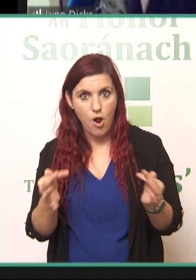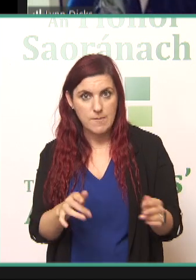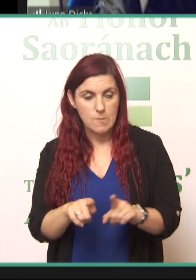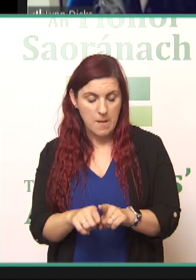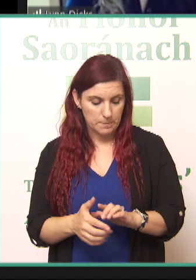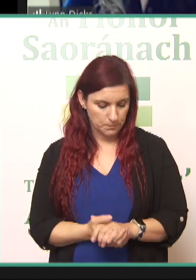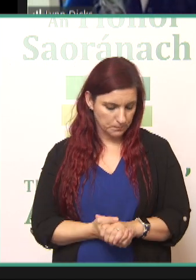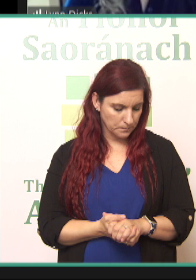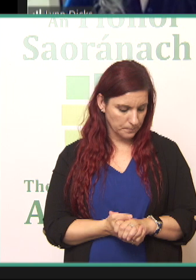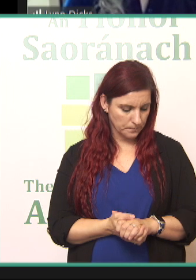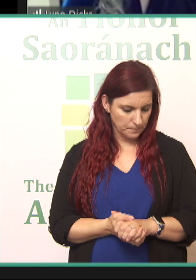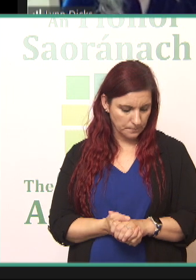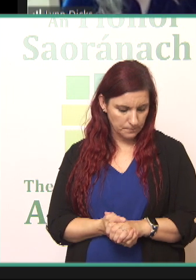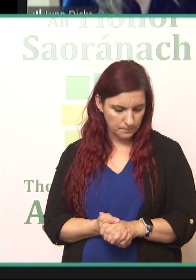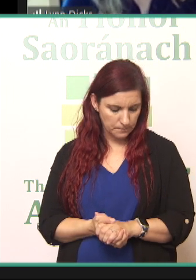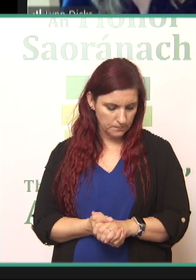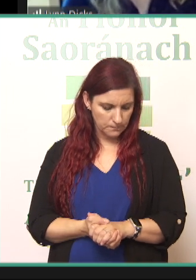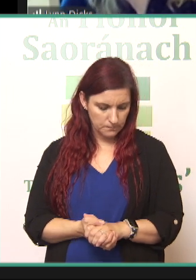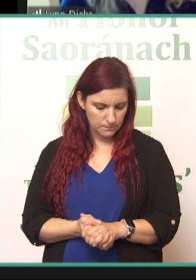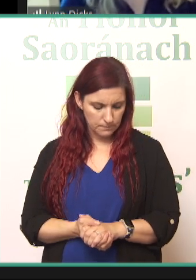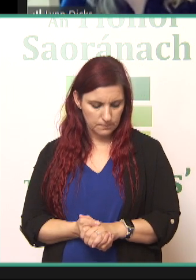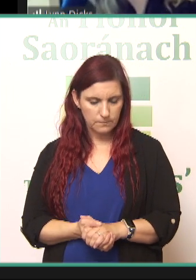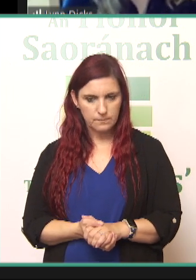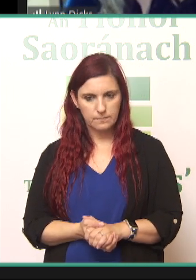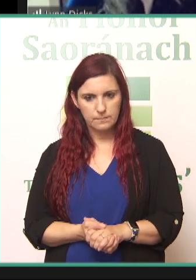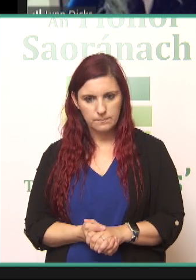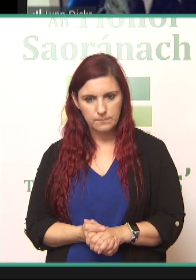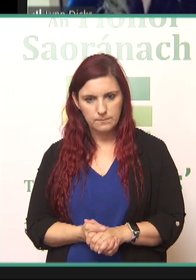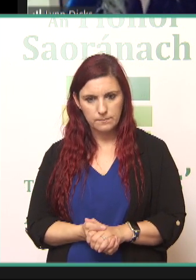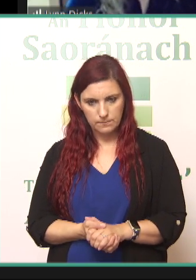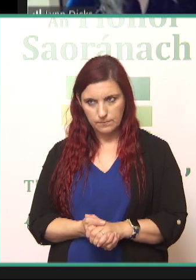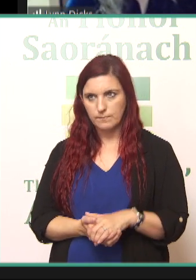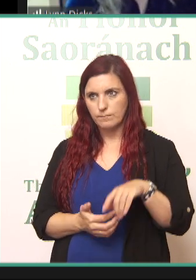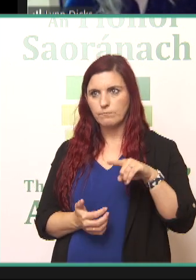so um what I'm showing you here is an animation of the land use change in this area that I've